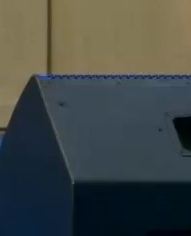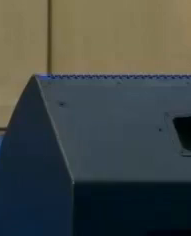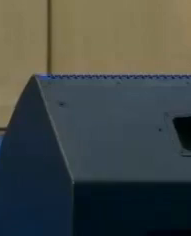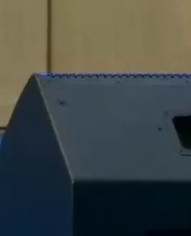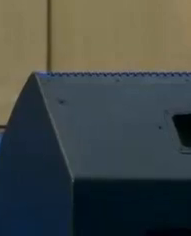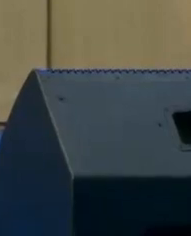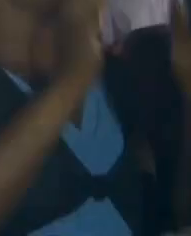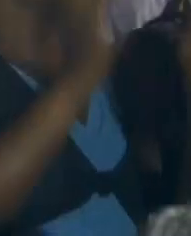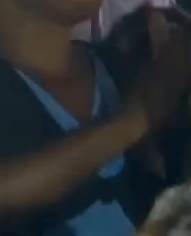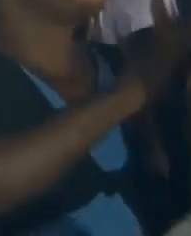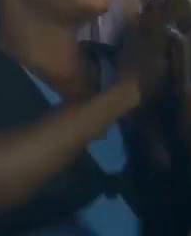it's the lord